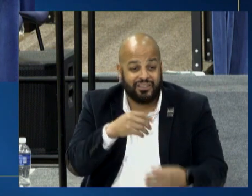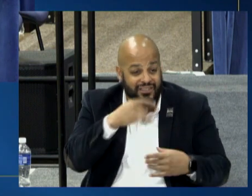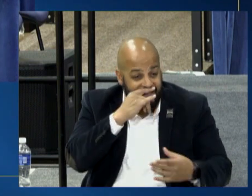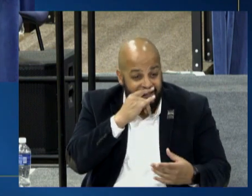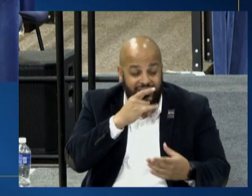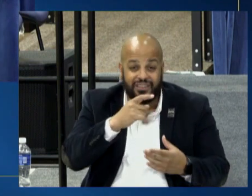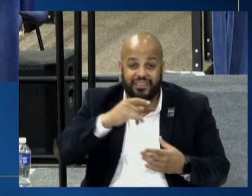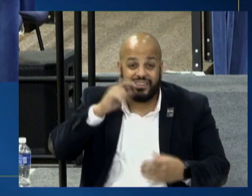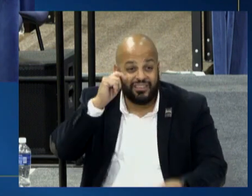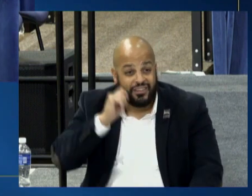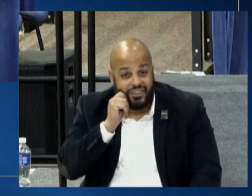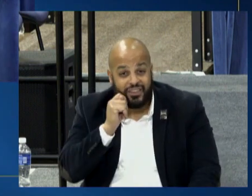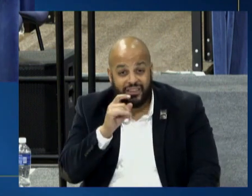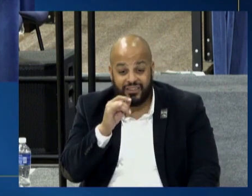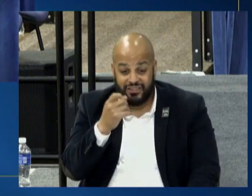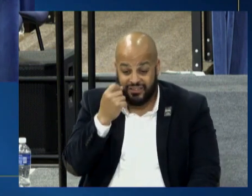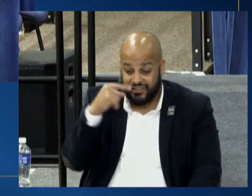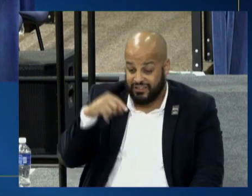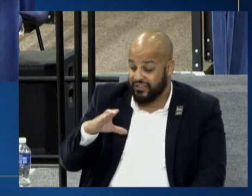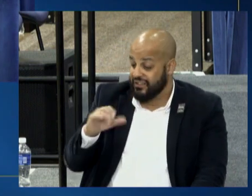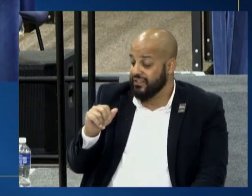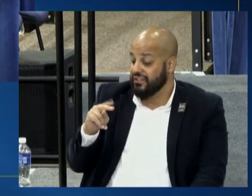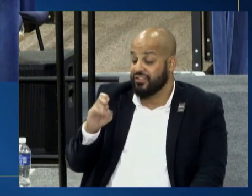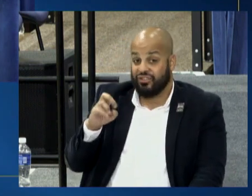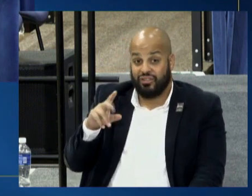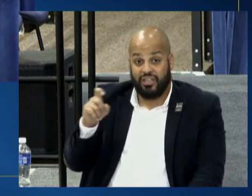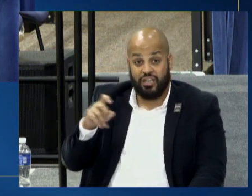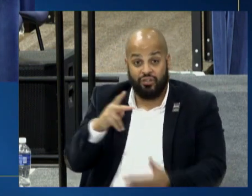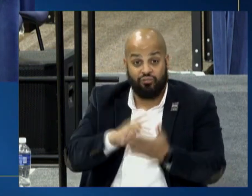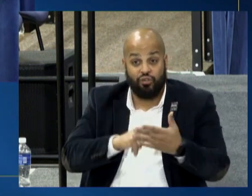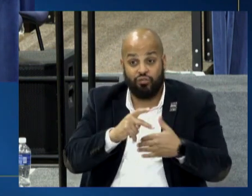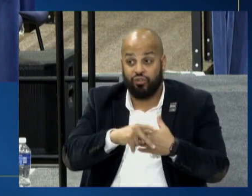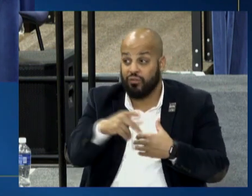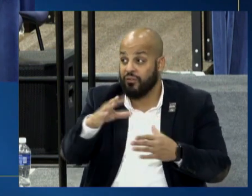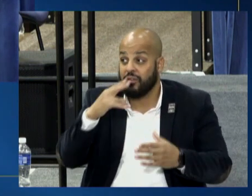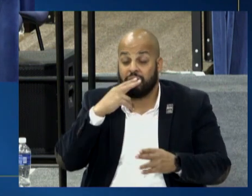The CancerX program, as you mentioned, began in 2023. We are very pleased that